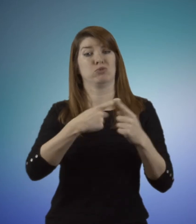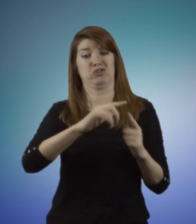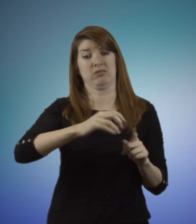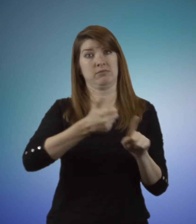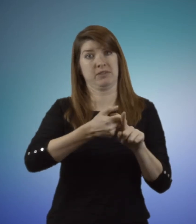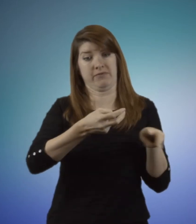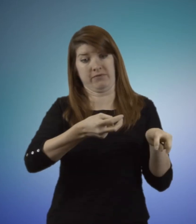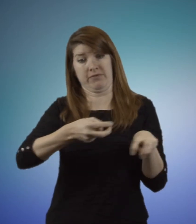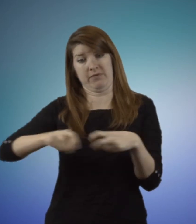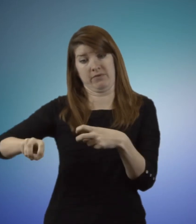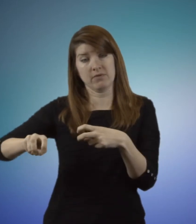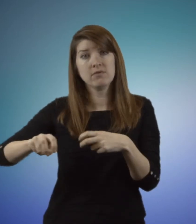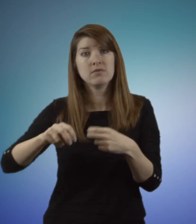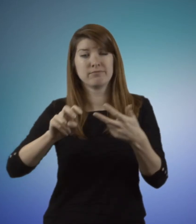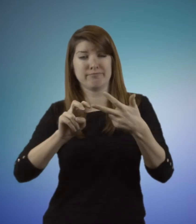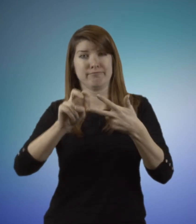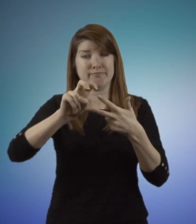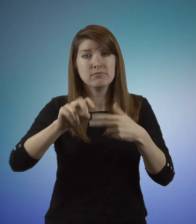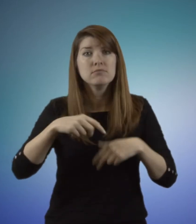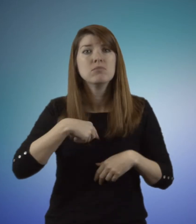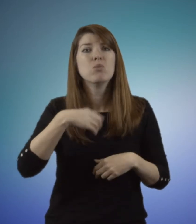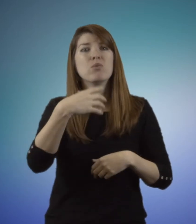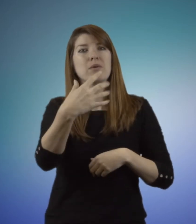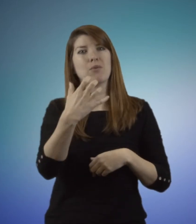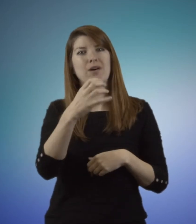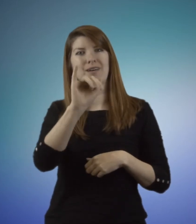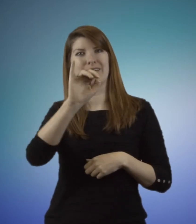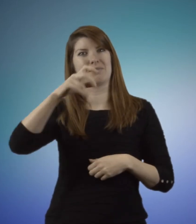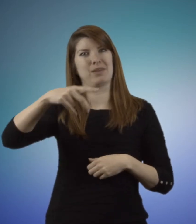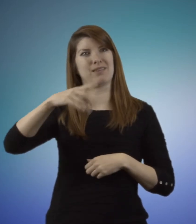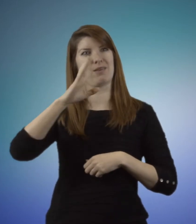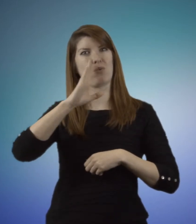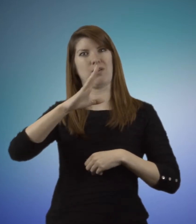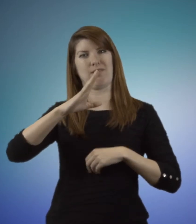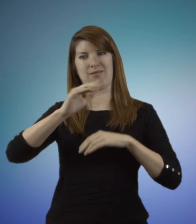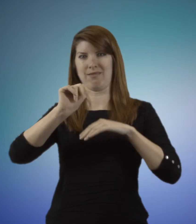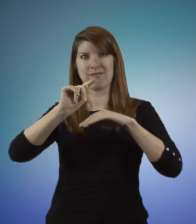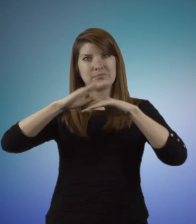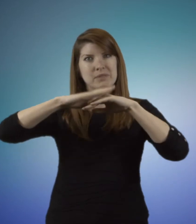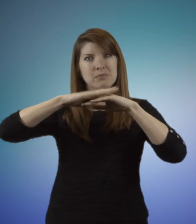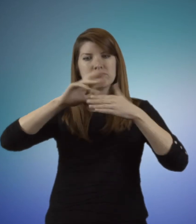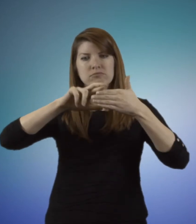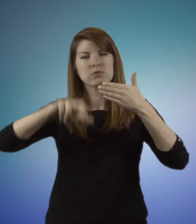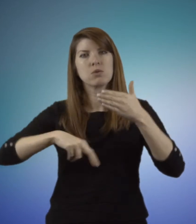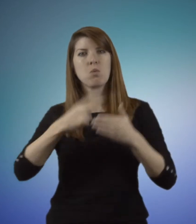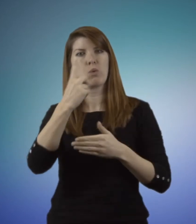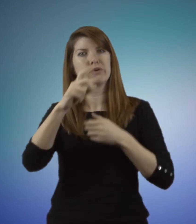When they transition, we want to develop an IEP that minimally results in one year's growth in one year's time.